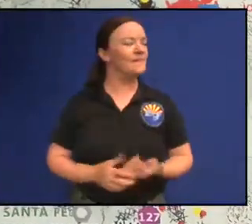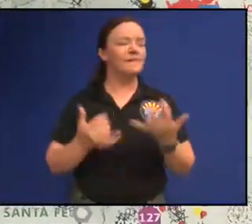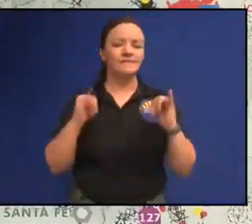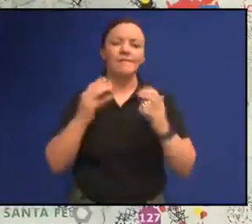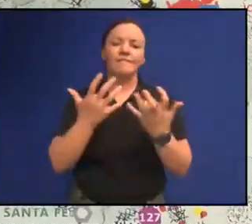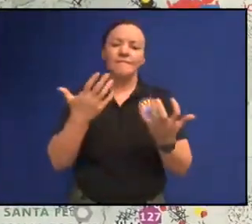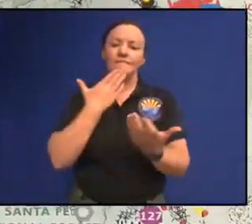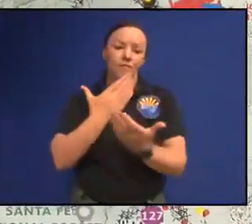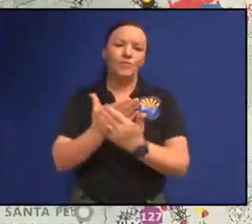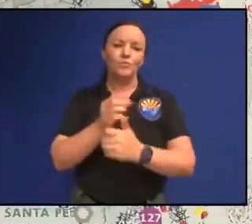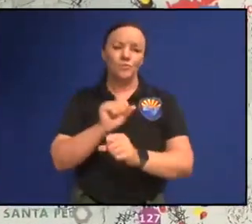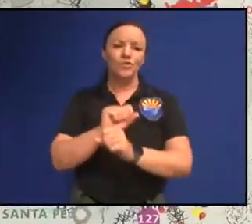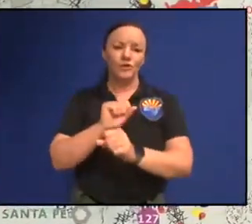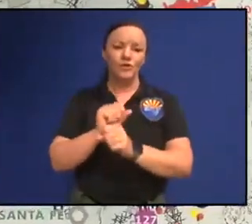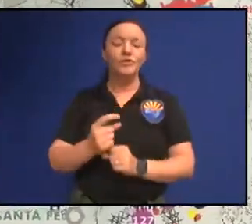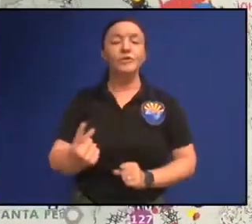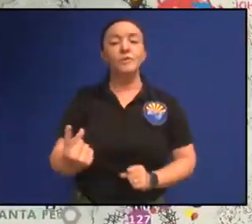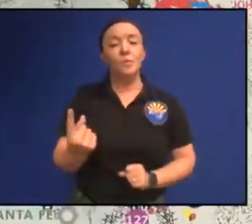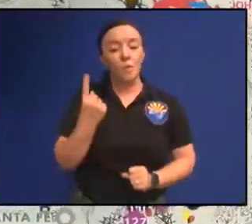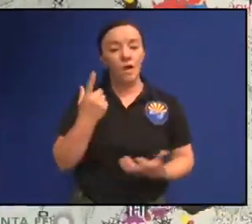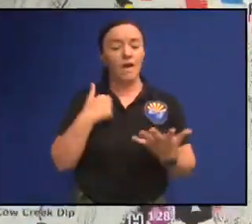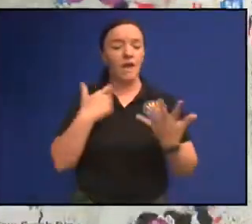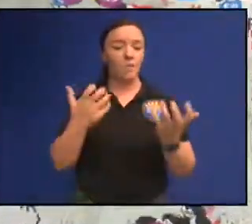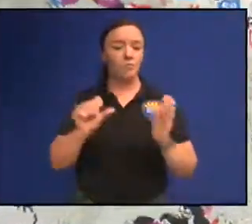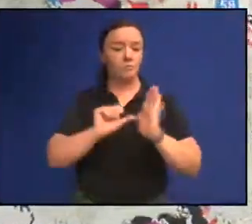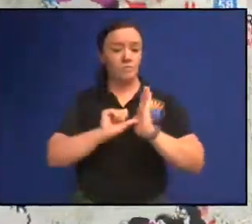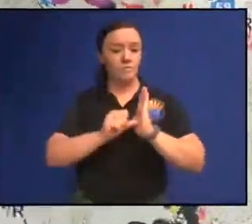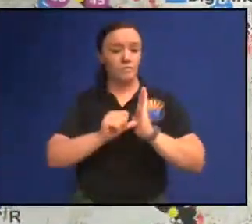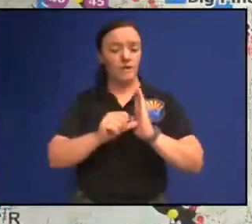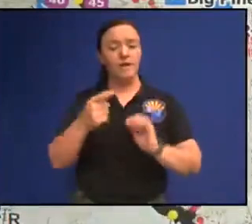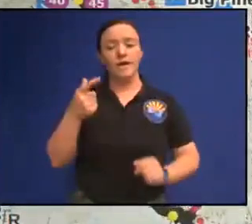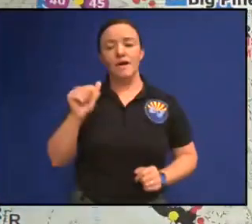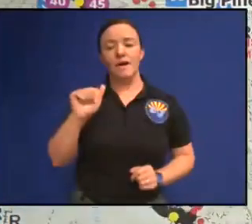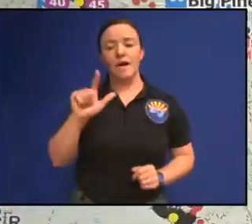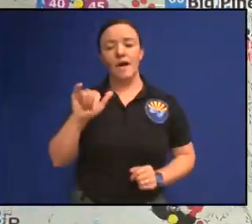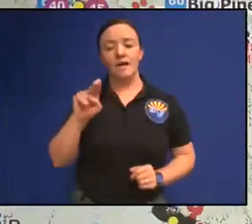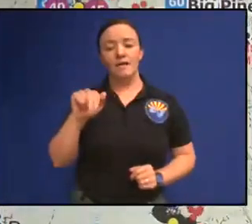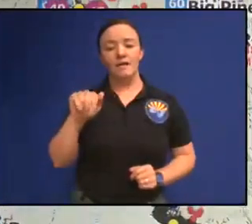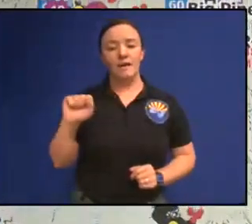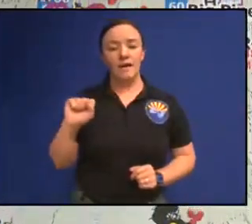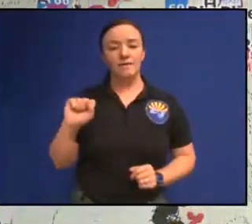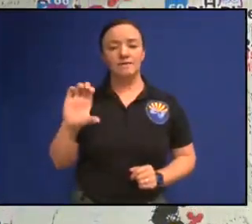ONE THING I WANT TO MAKE NOTE OF IS AT THE GALLINAS